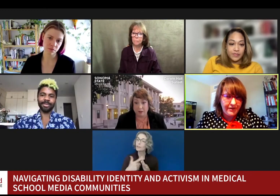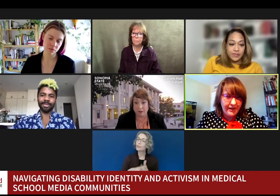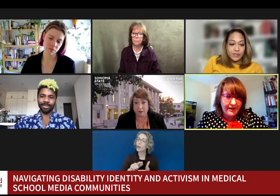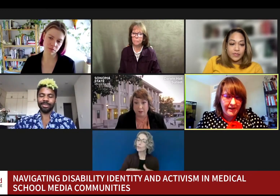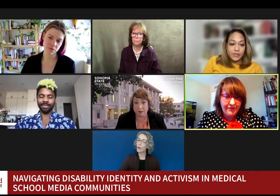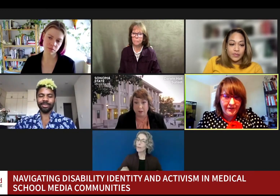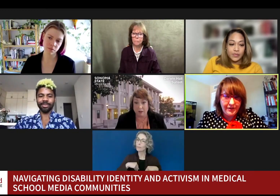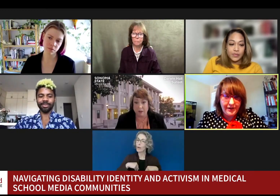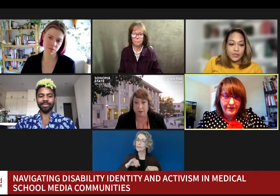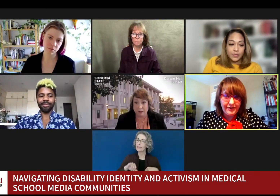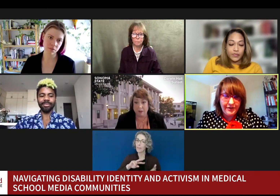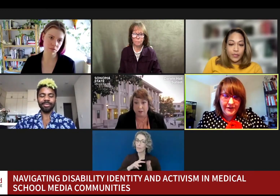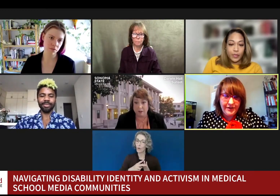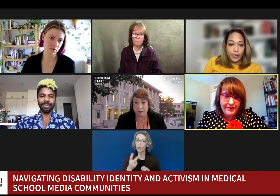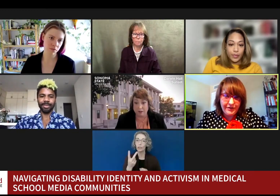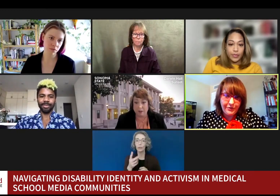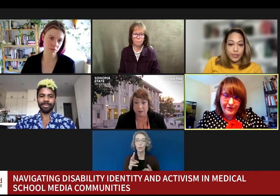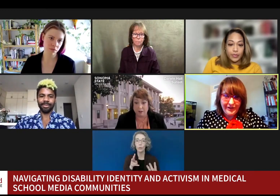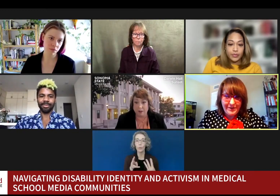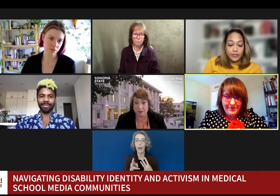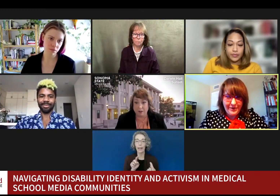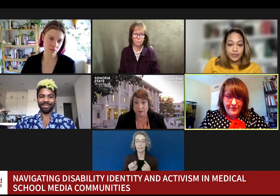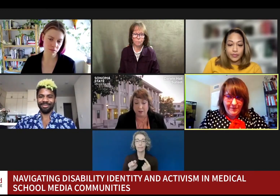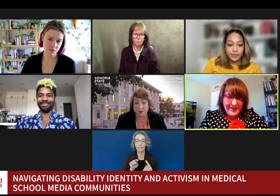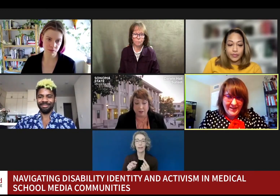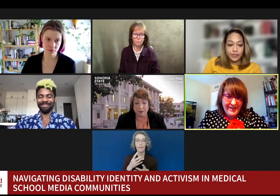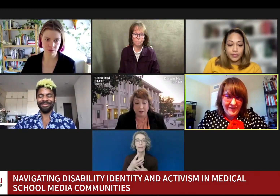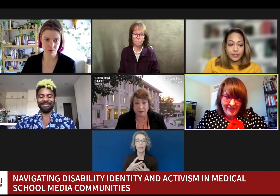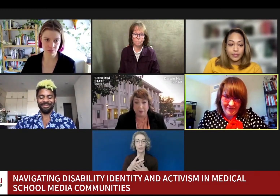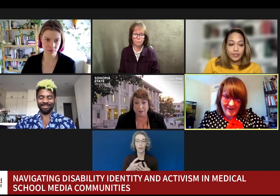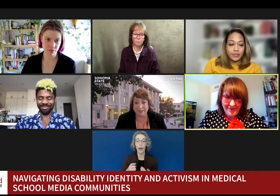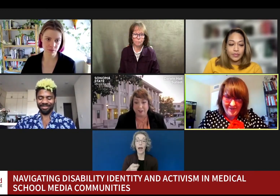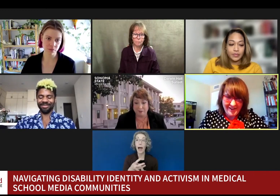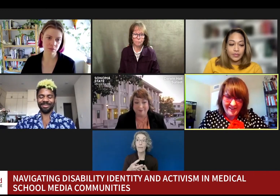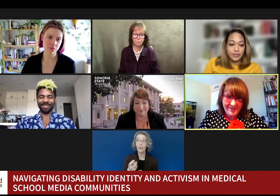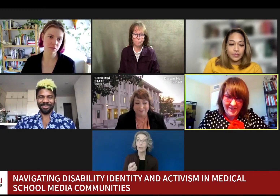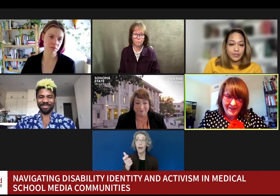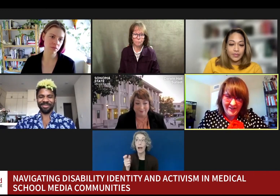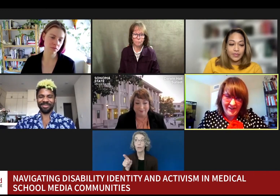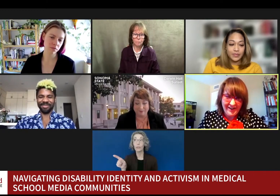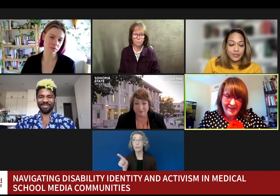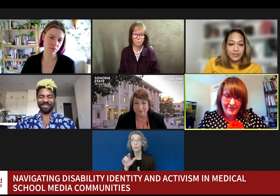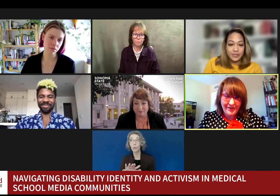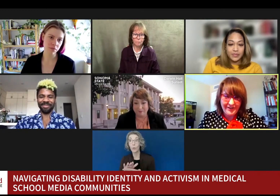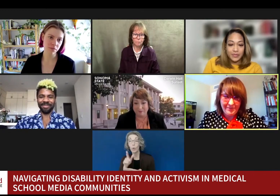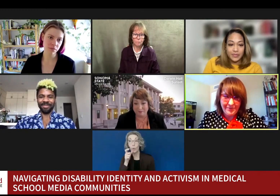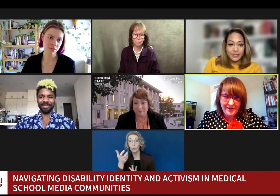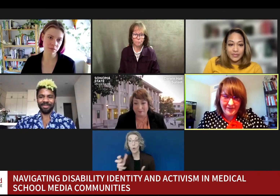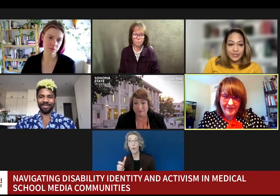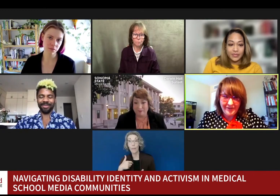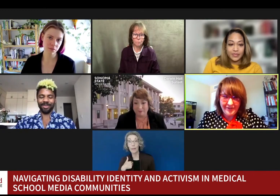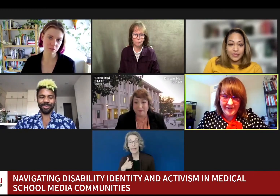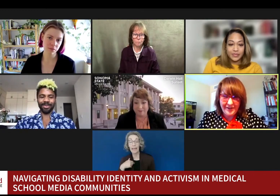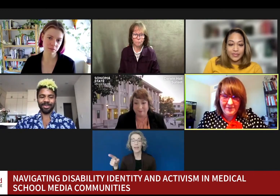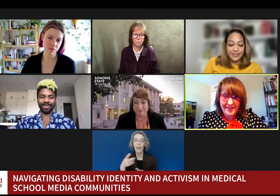So I filter out the schools that maybe don't want me and they filter me out because they maybe don't want a queer disabled medical student of.